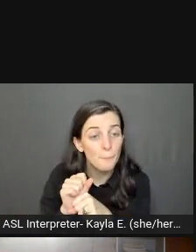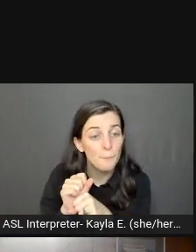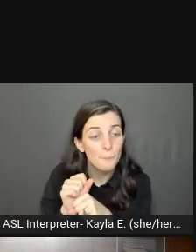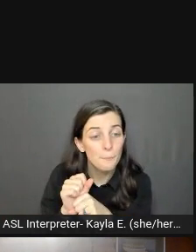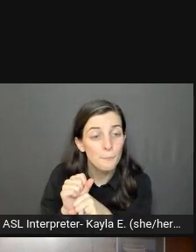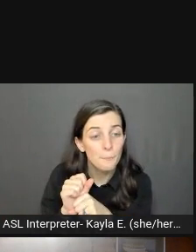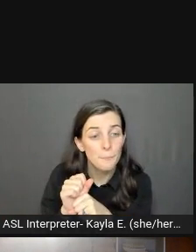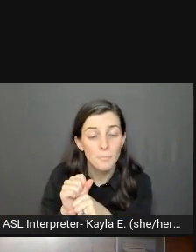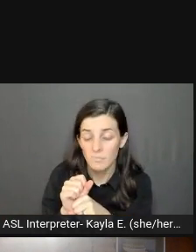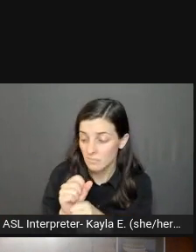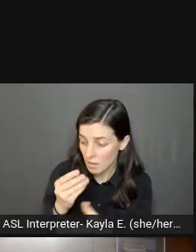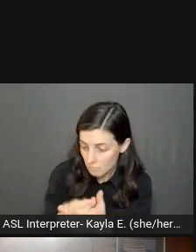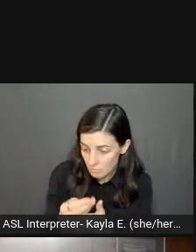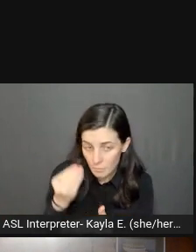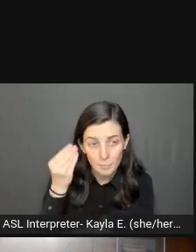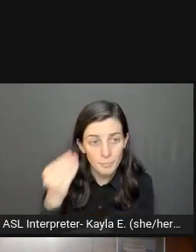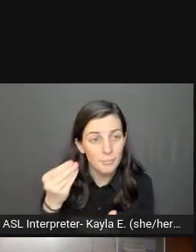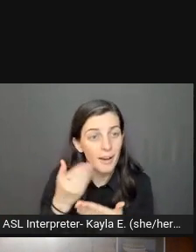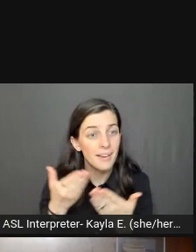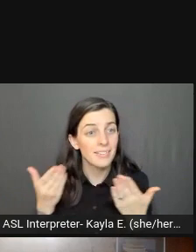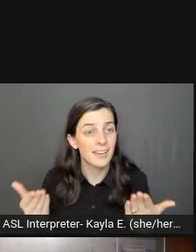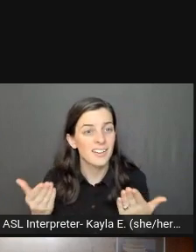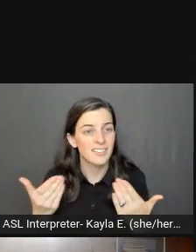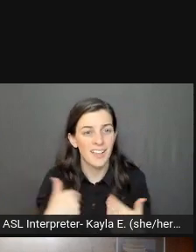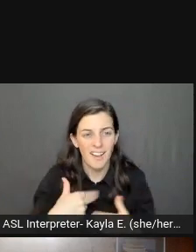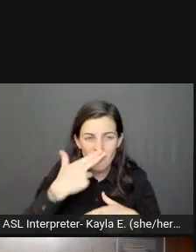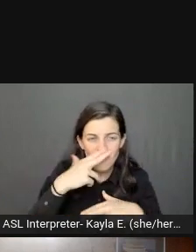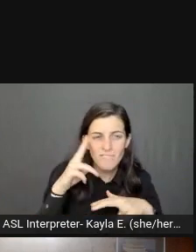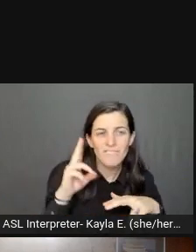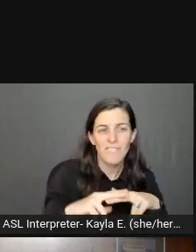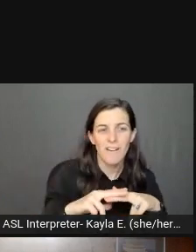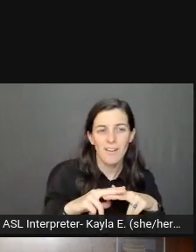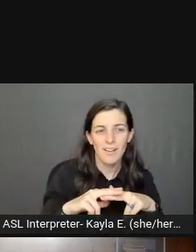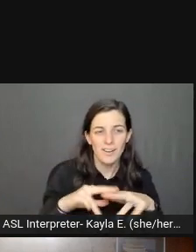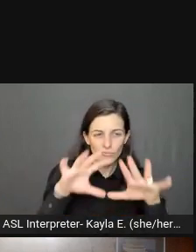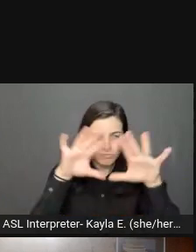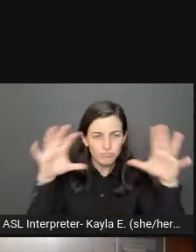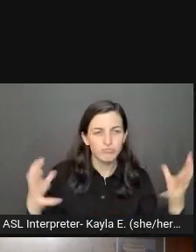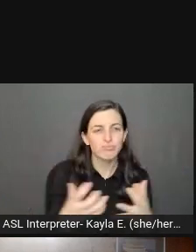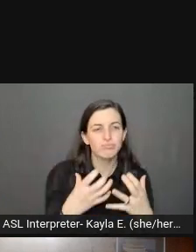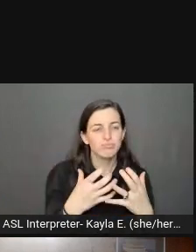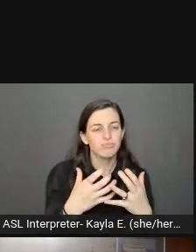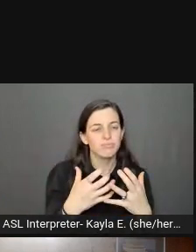help them buy things, have fun, and overall, lead a more prosperous life.